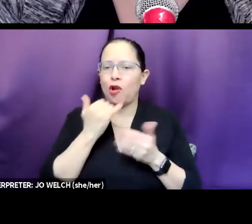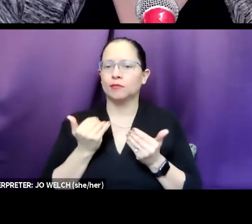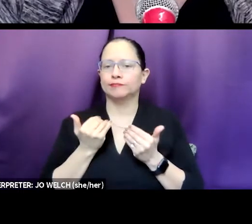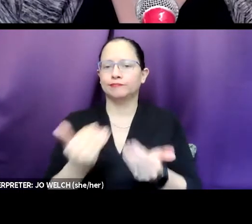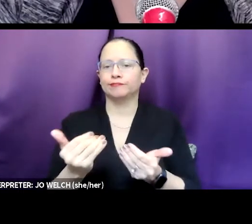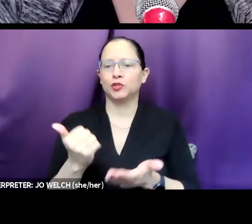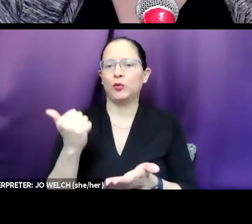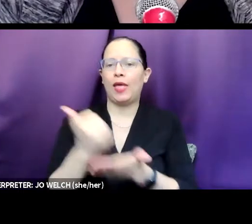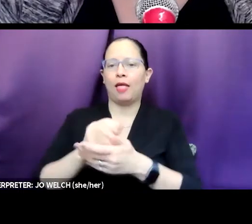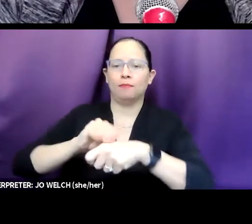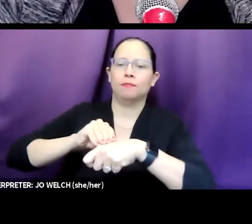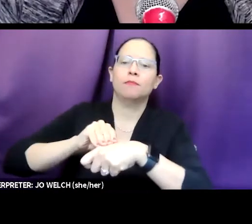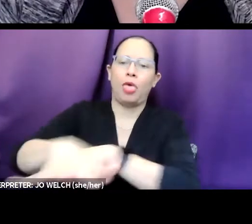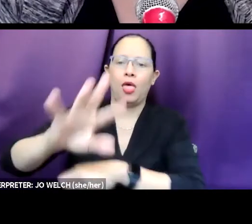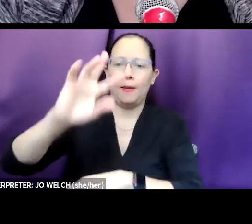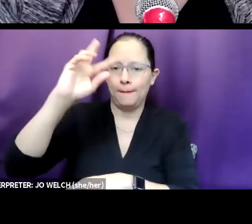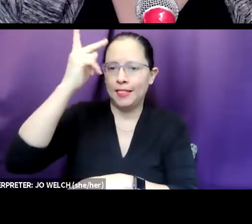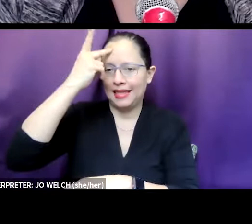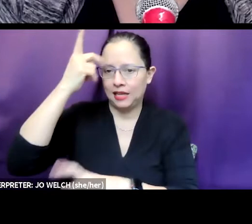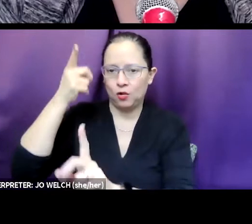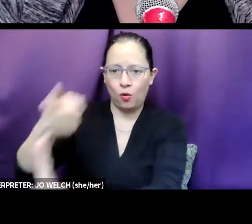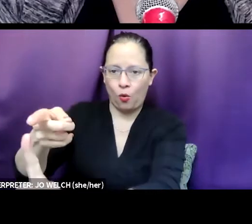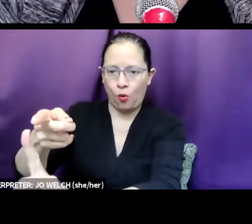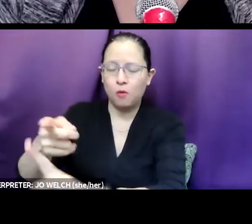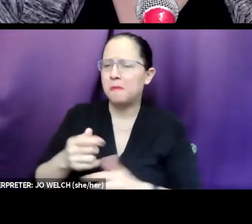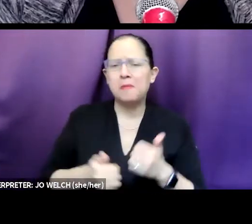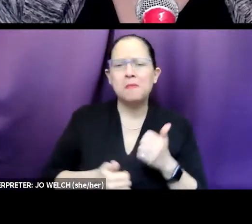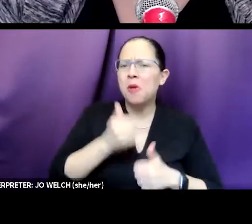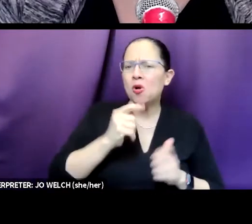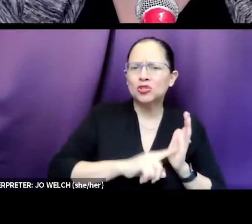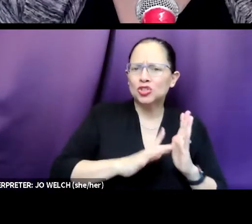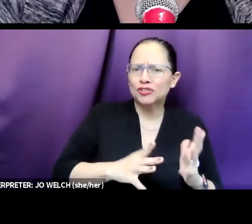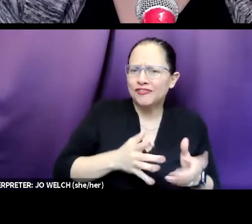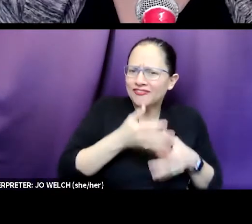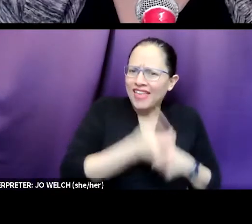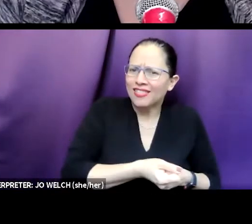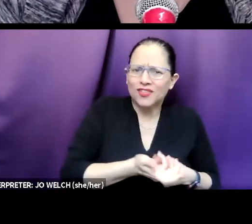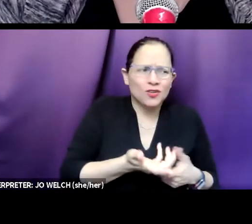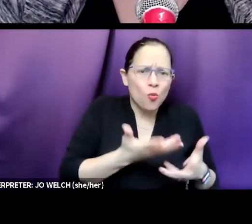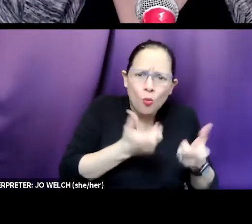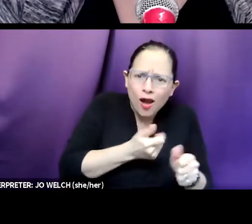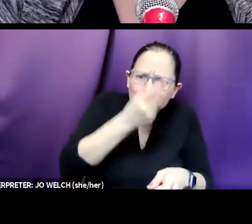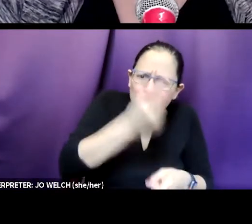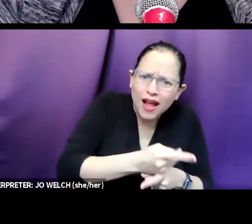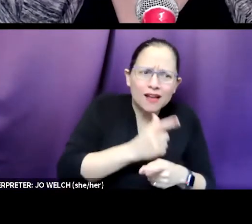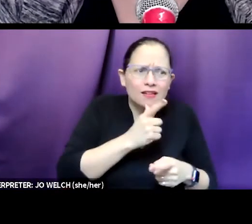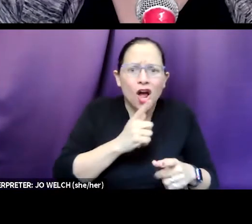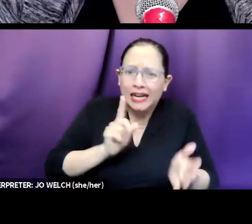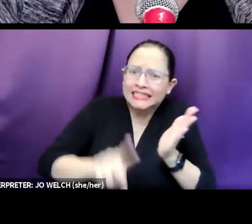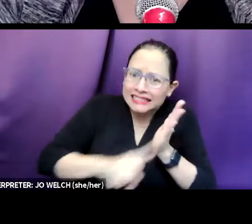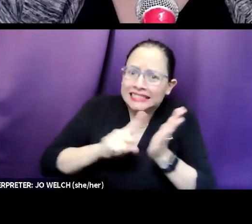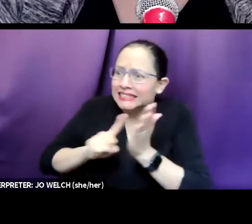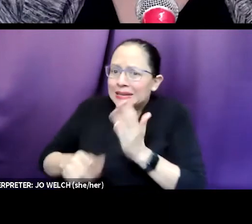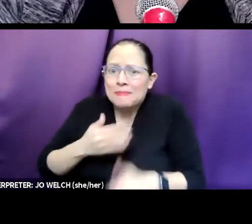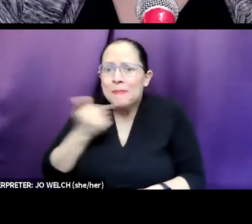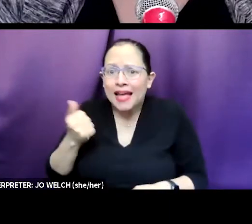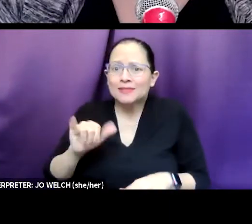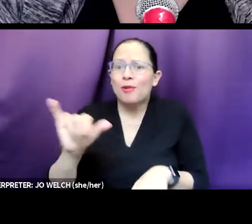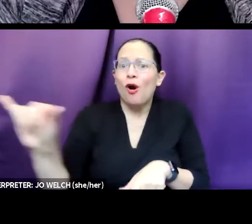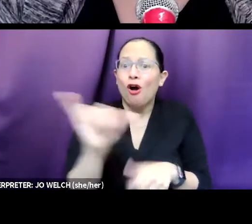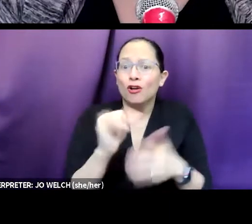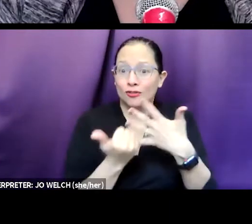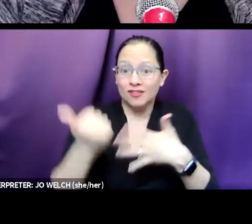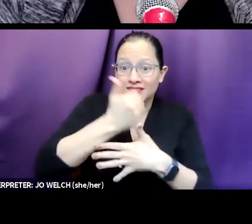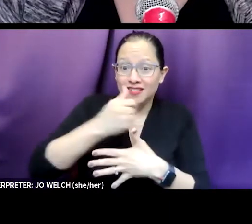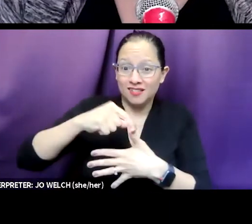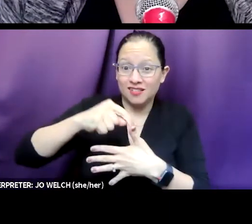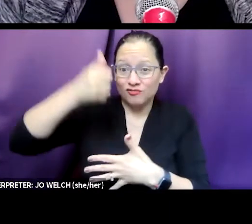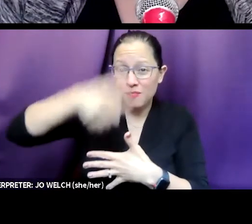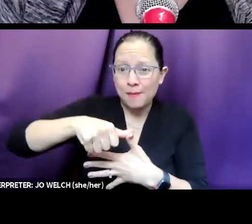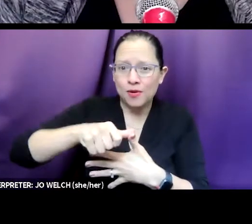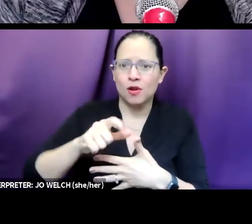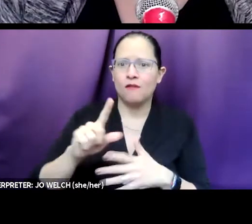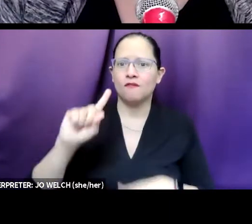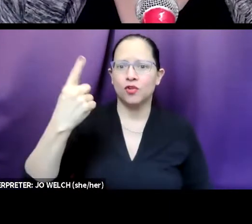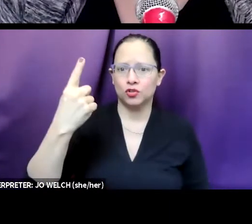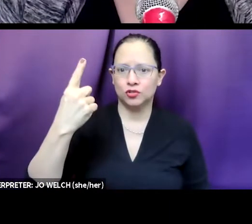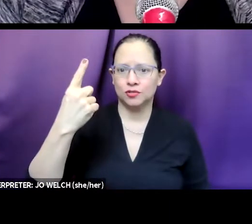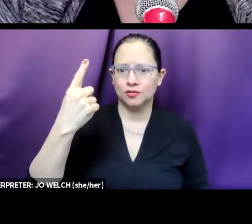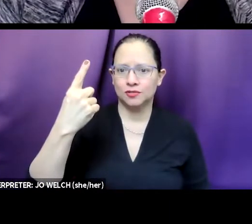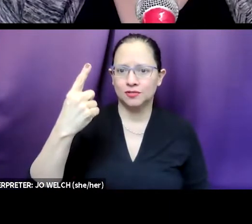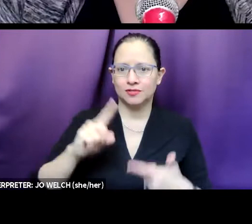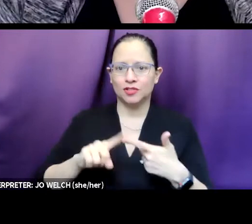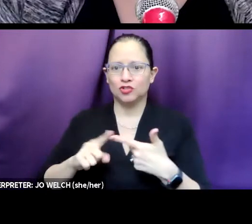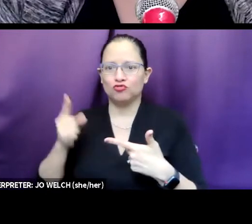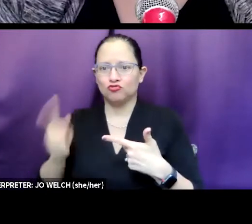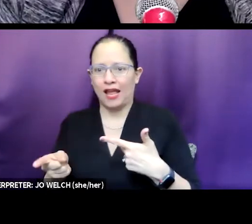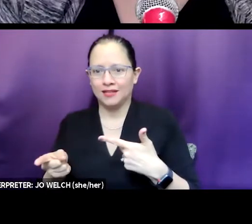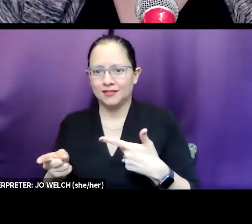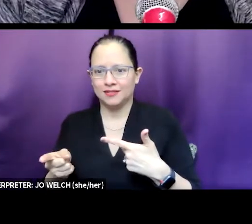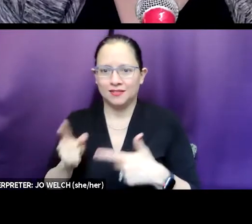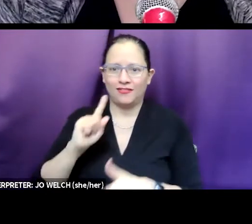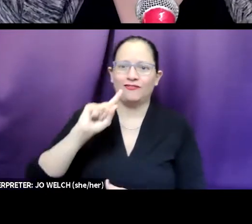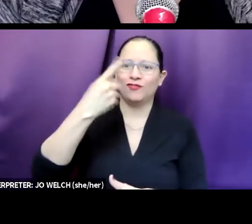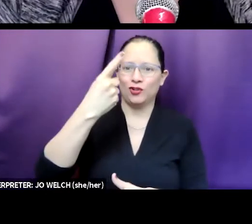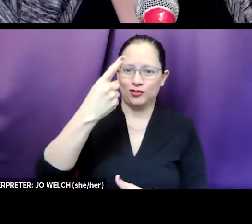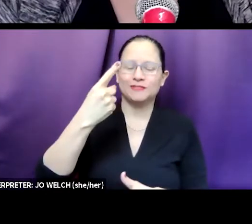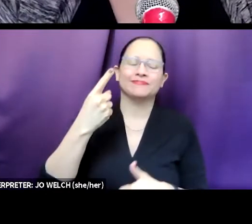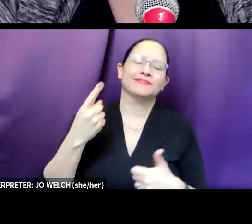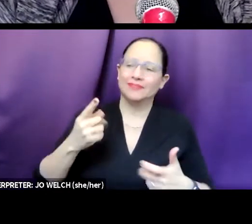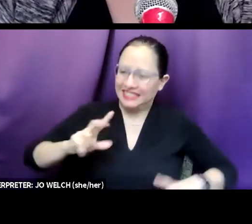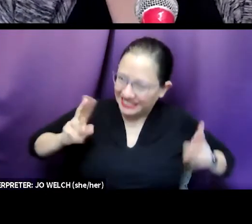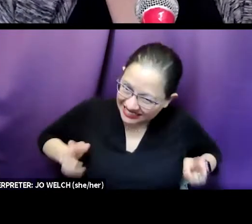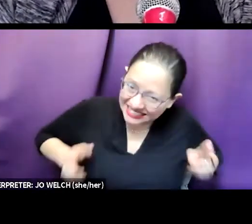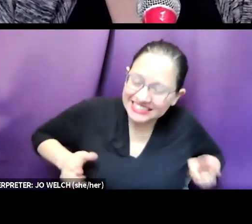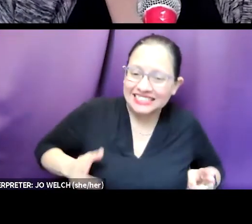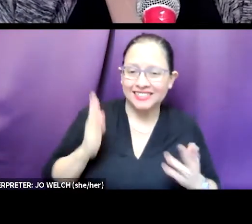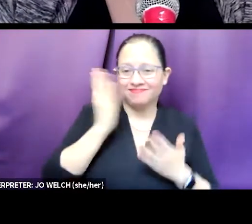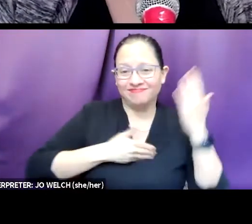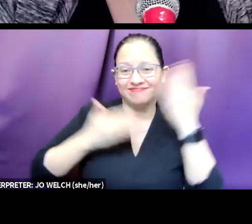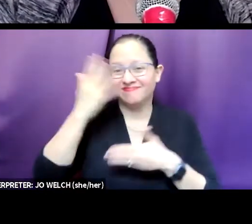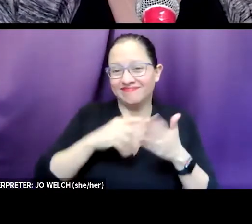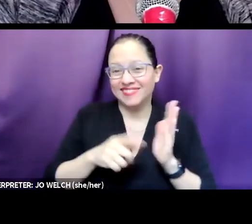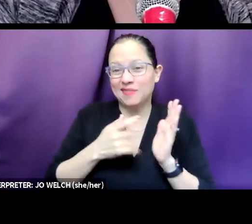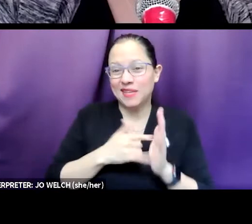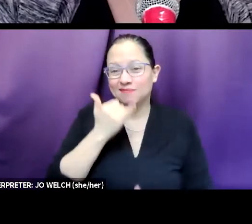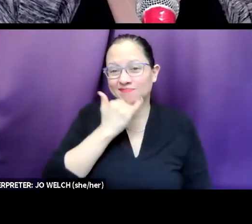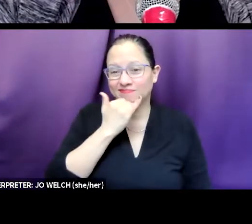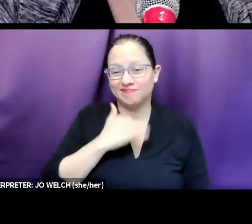why they would do that but most journalists are faithfully trying to get things right, but also trying to get them done fast and of course there's a huge trade off between accuracy and speed, as, as we know from sts research.